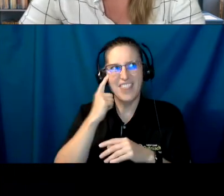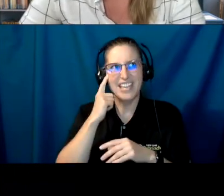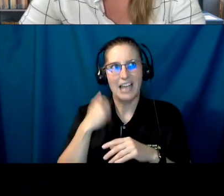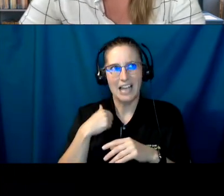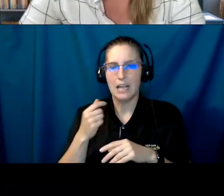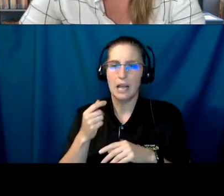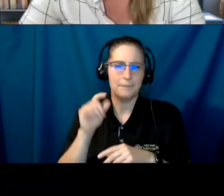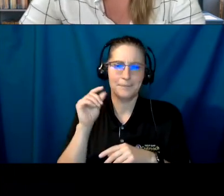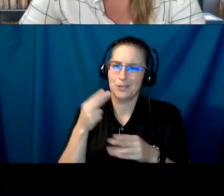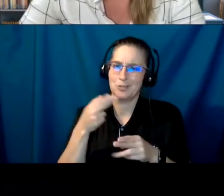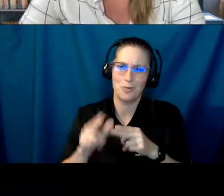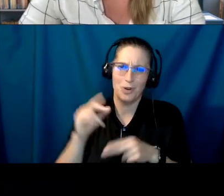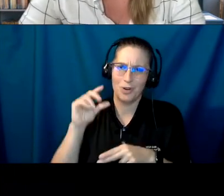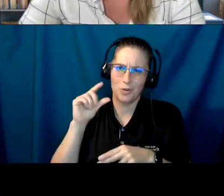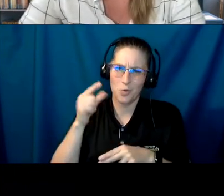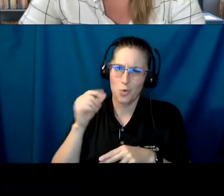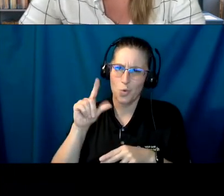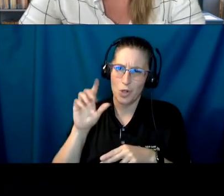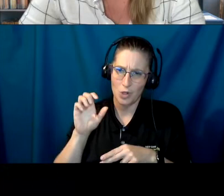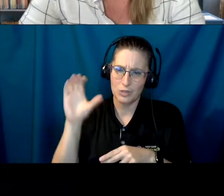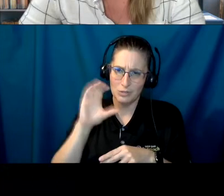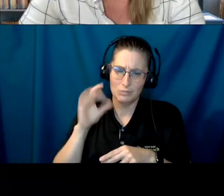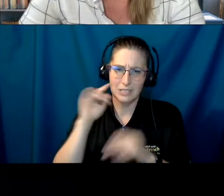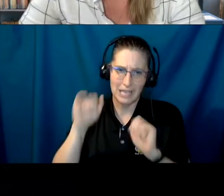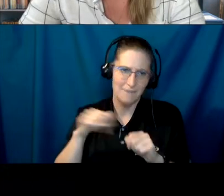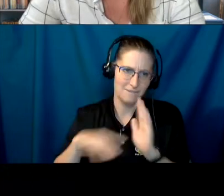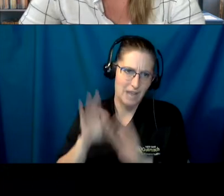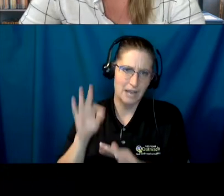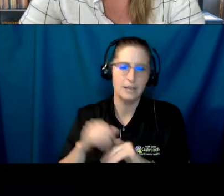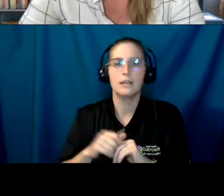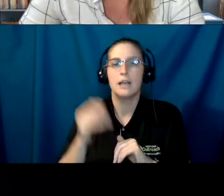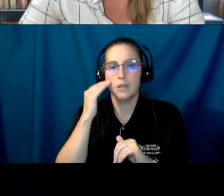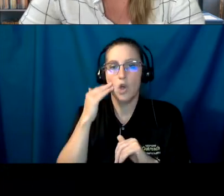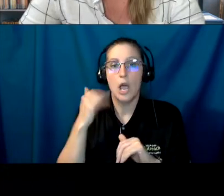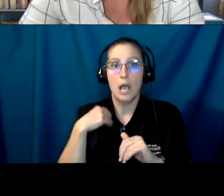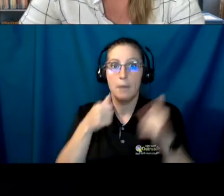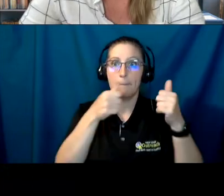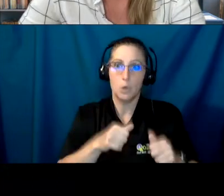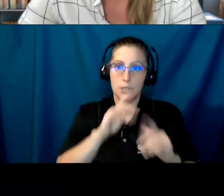would be able to get you some. I know I post about this all the time. I guess I'll just